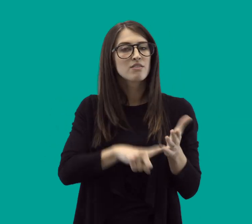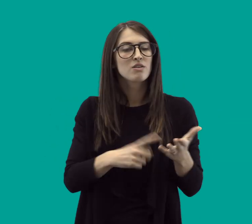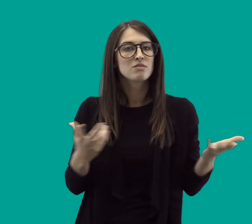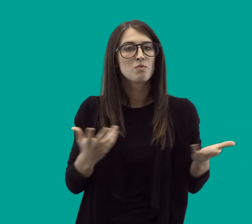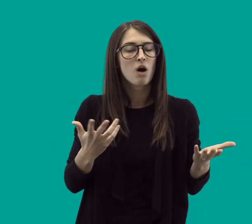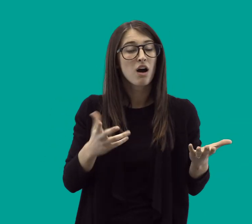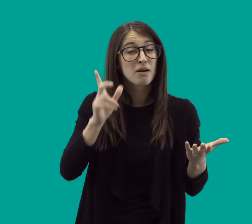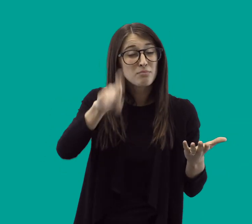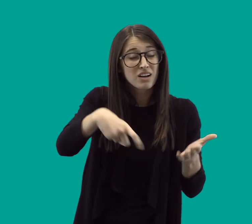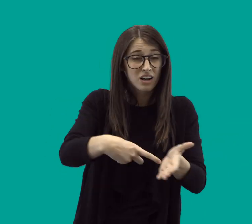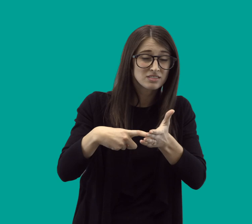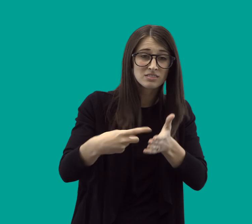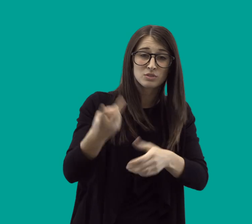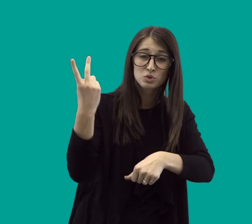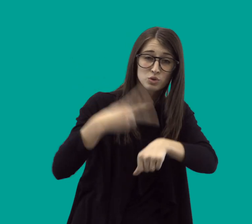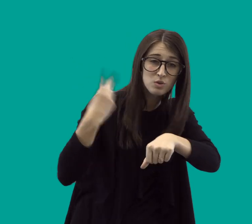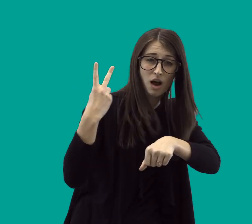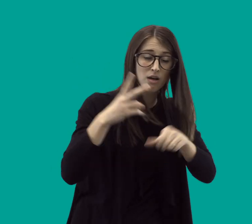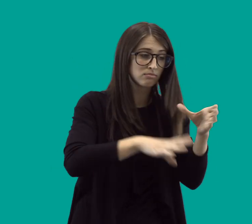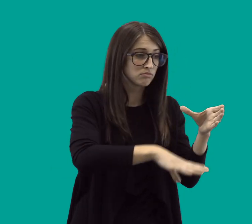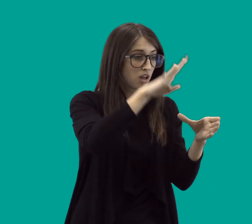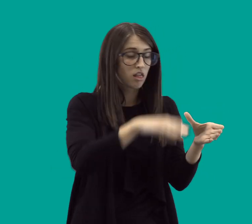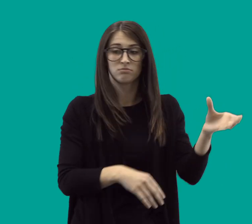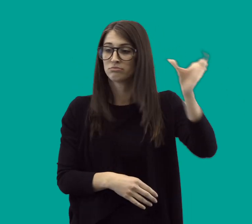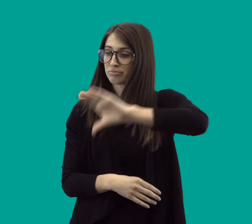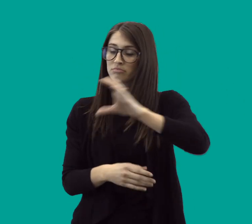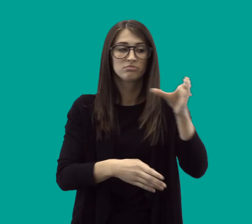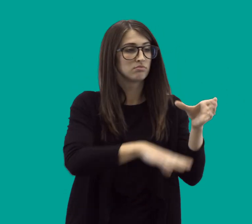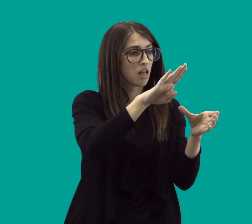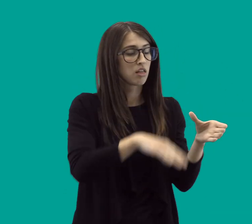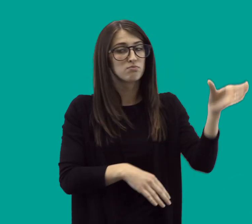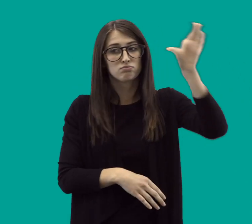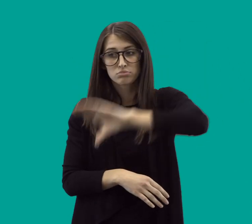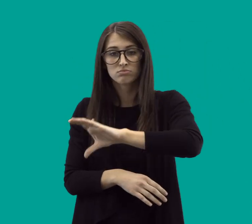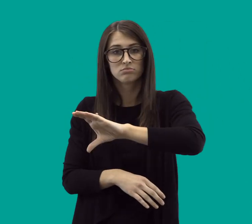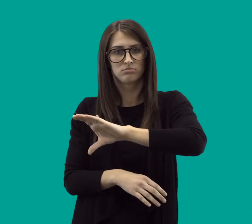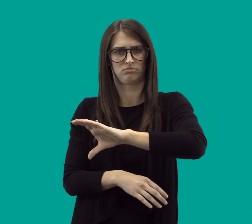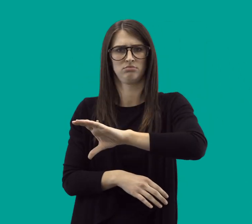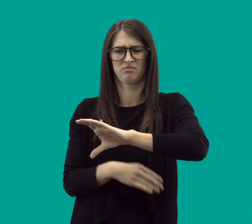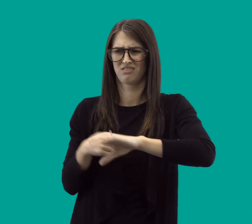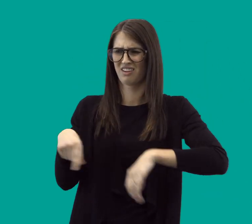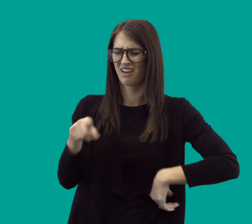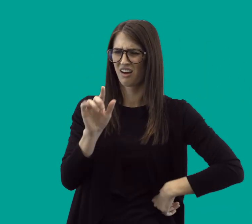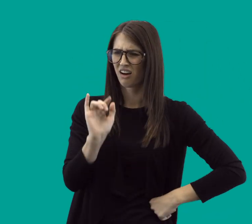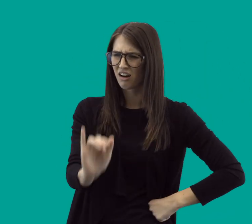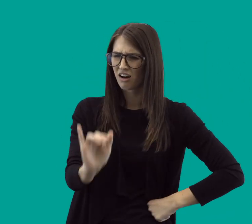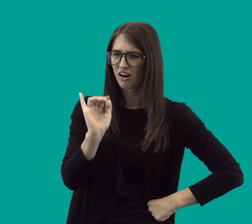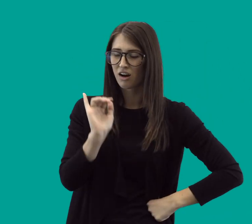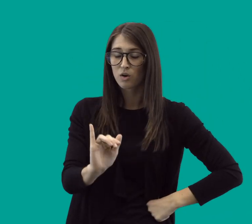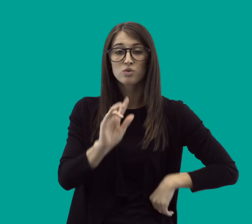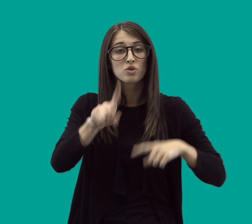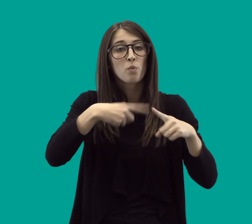The students notice that it takes two times to fill up the rectangular prism the students start to make connections.